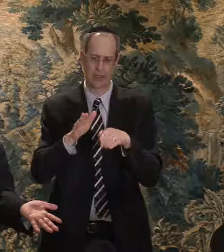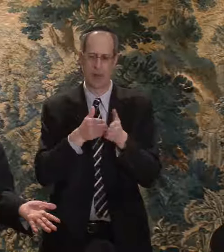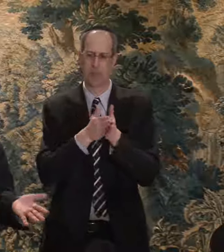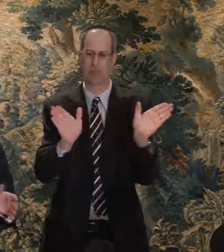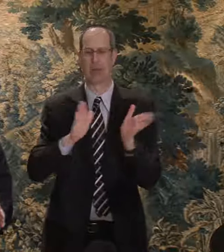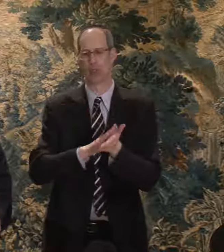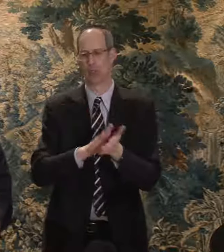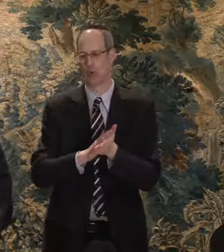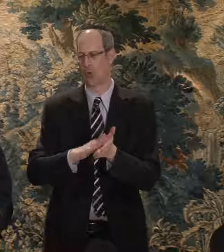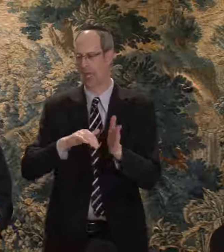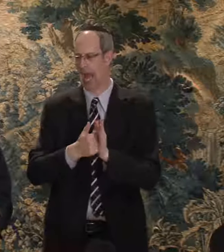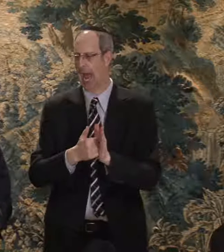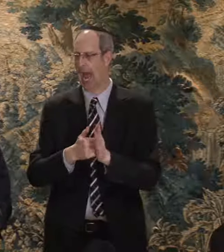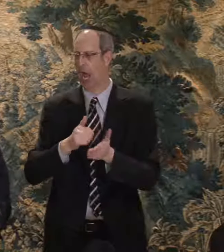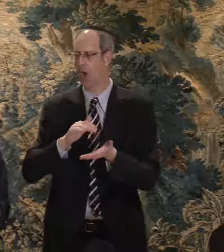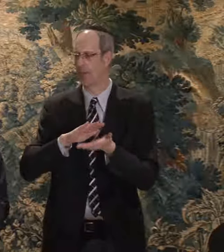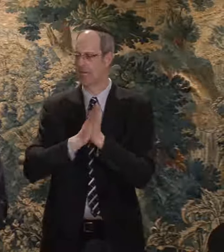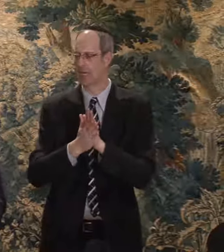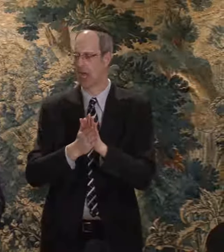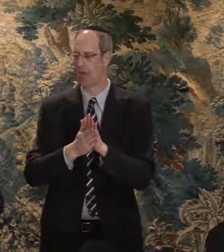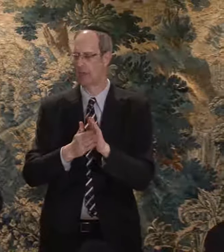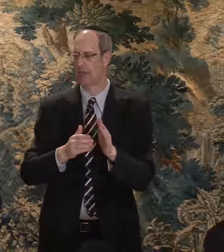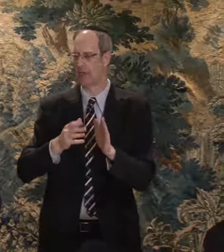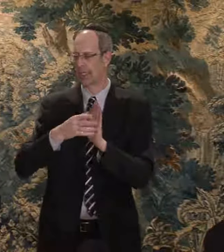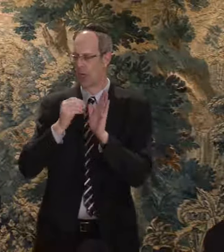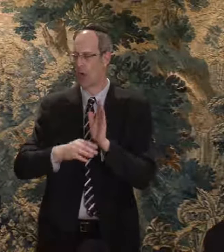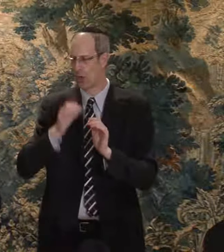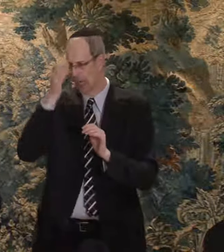world could this kid ever be a Thomas Holcomb but he didn't give up he sent